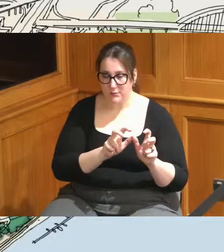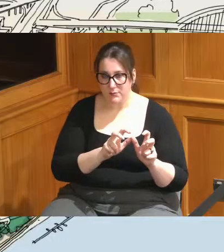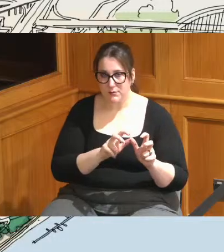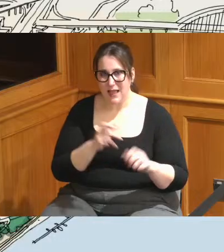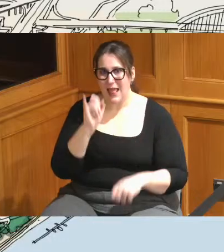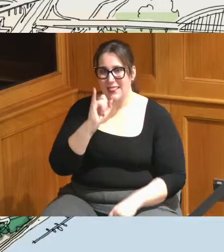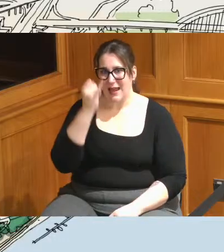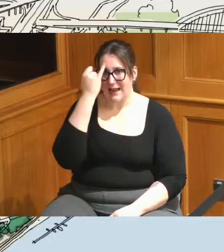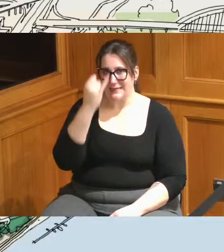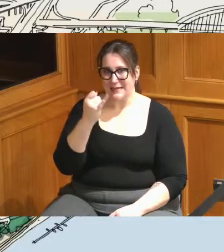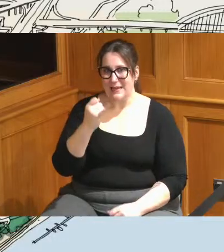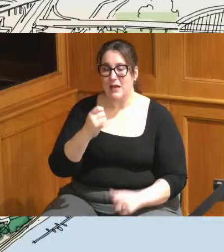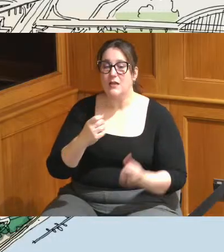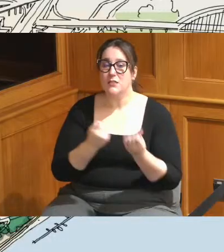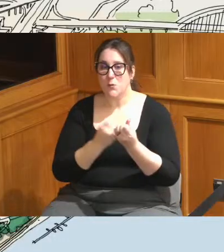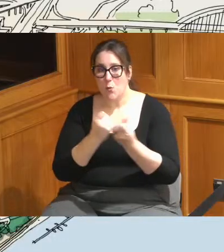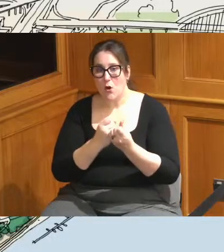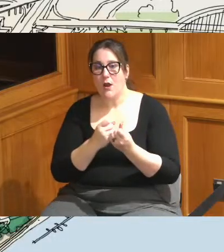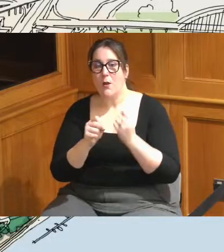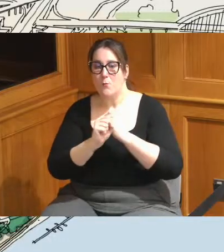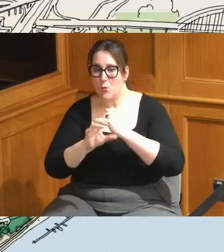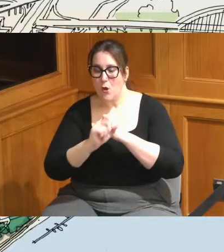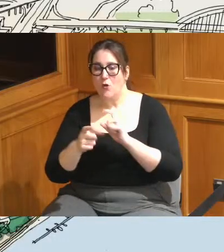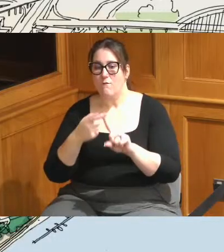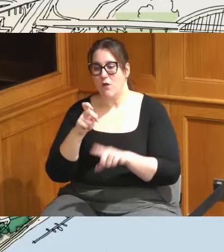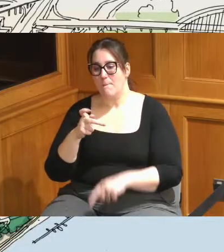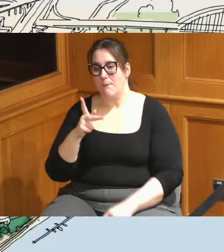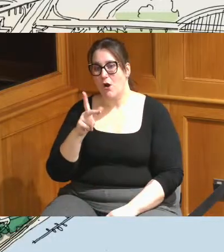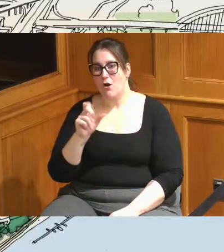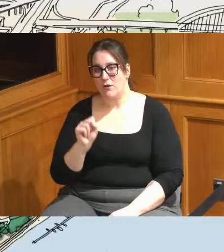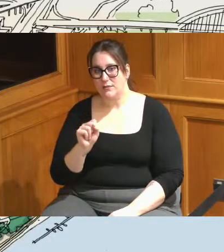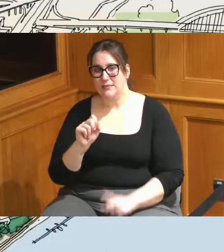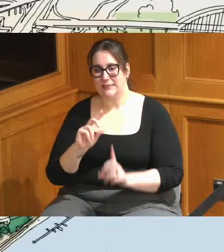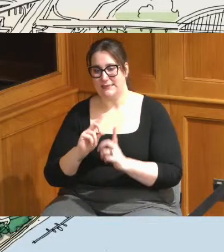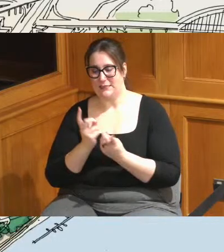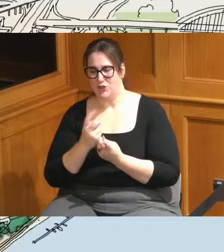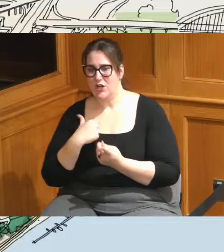promoted by the parks district and one that we feel adds yet another way to experience the banks